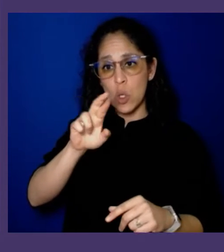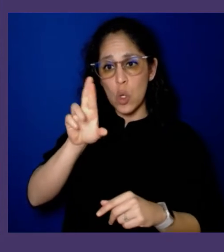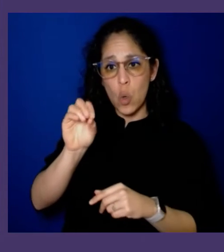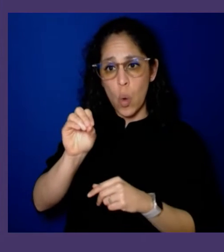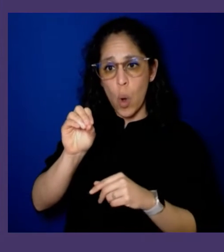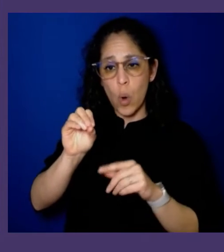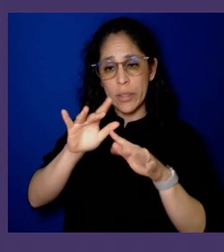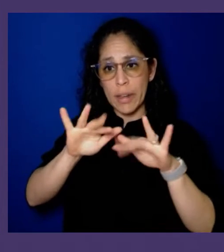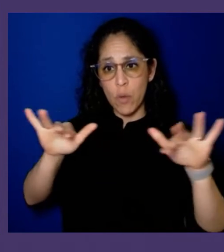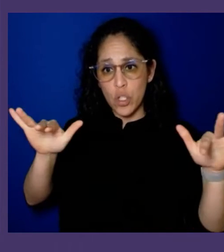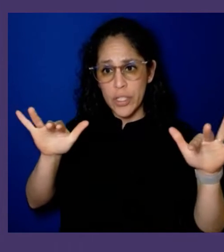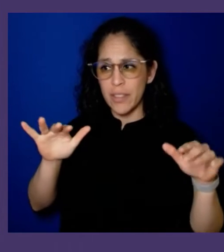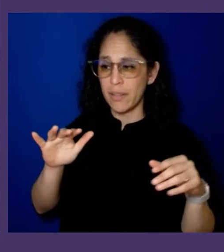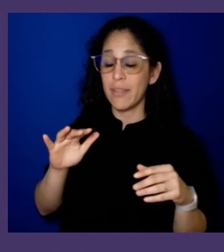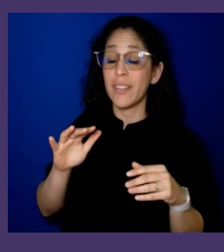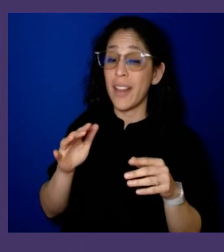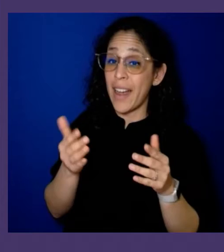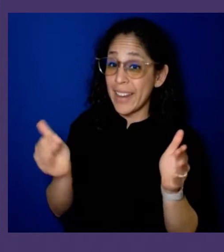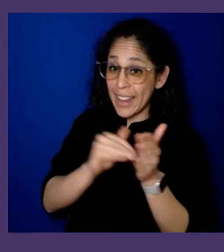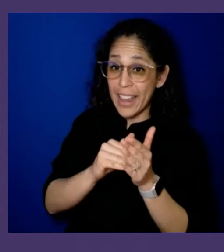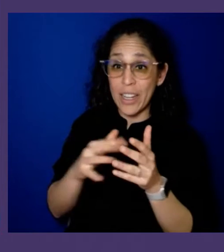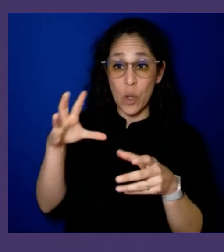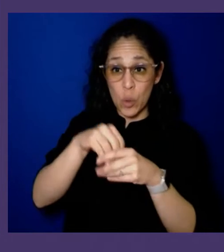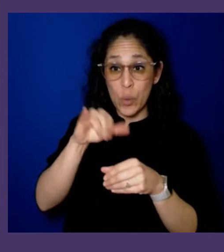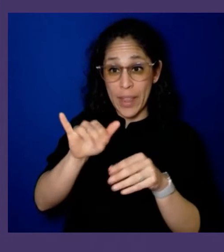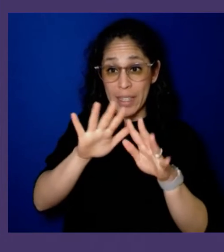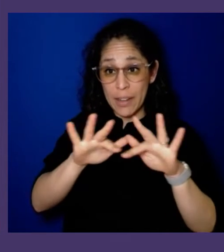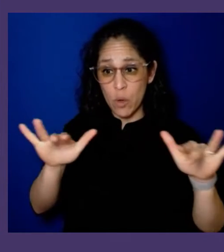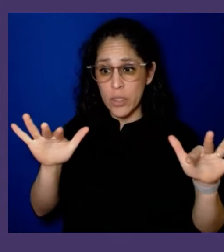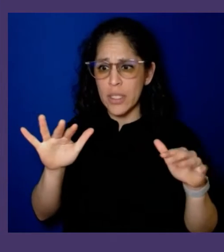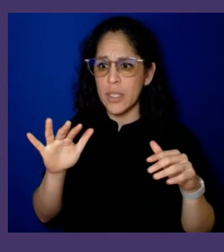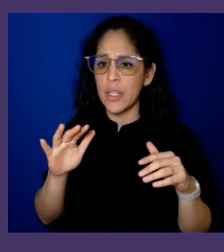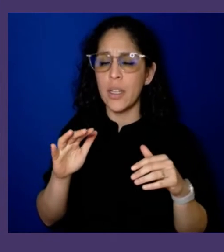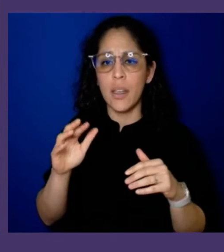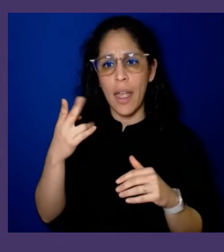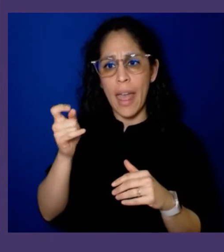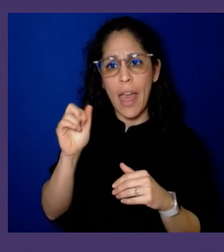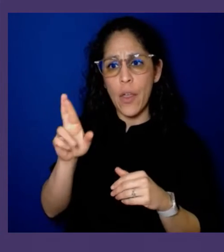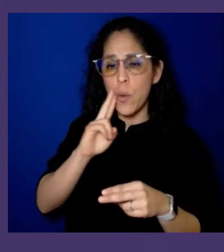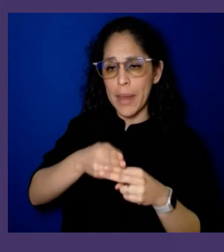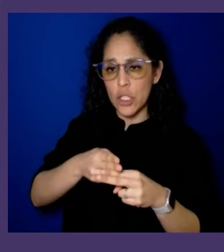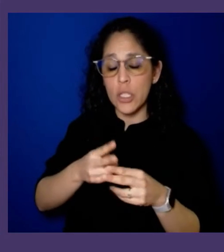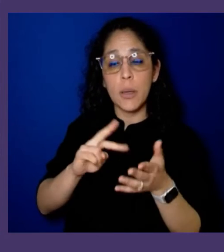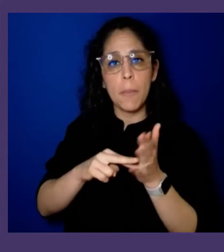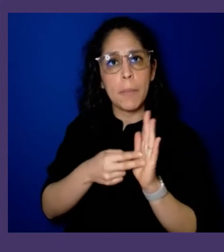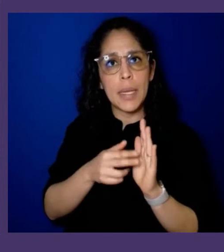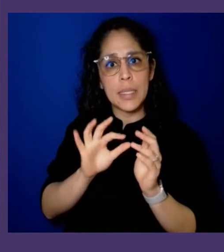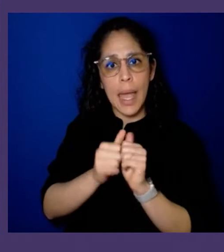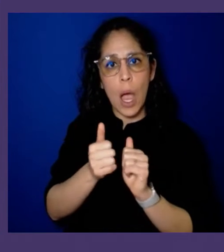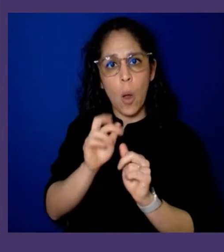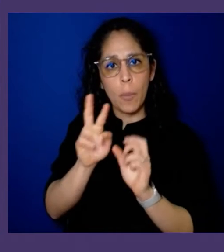as Heather mentioned earlier, you're able to understand how other people are perceiving your design and you are